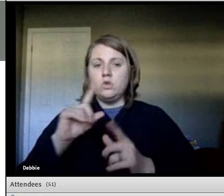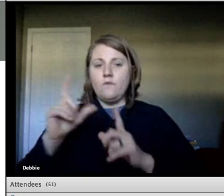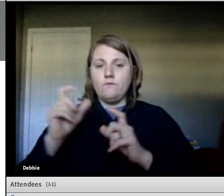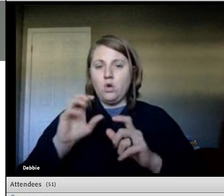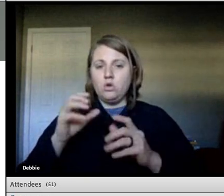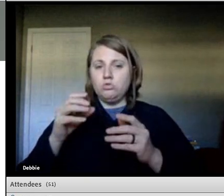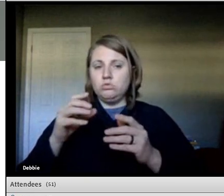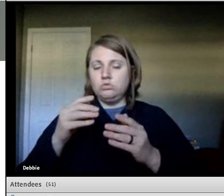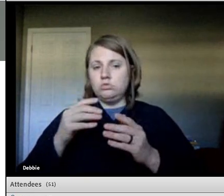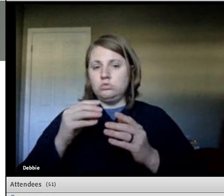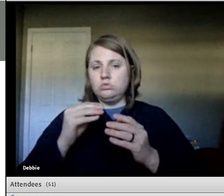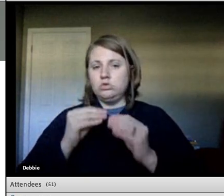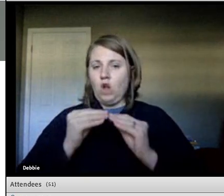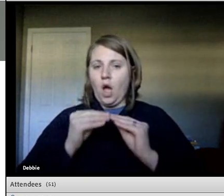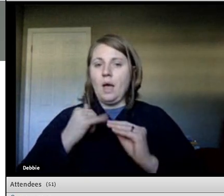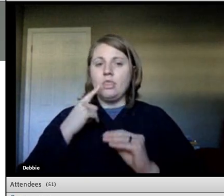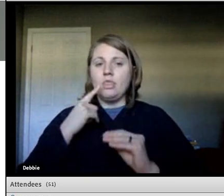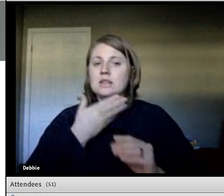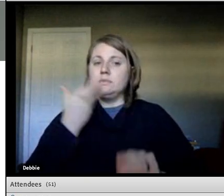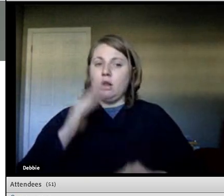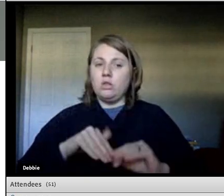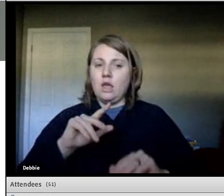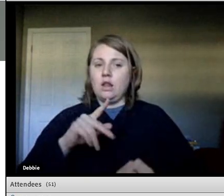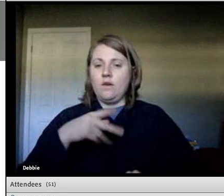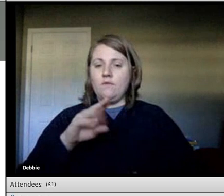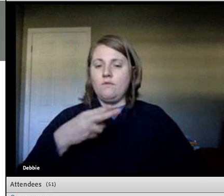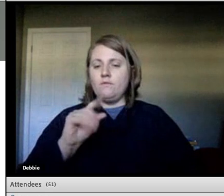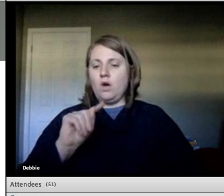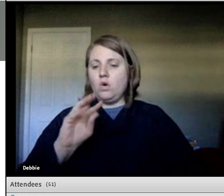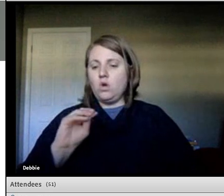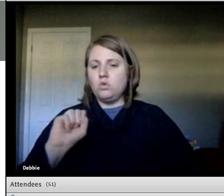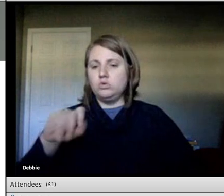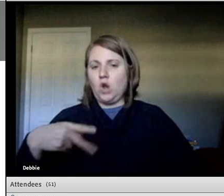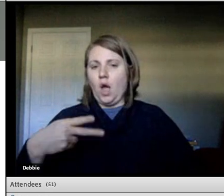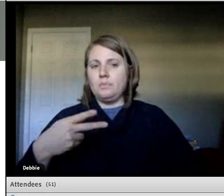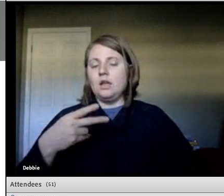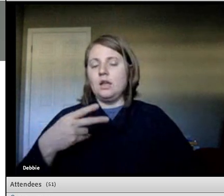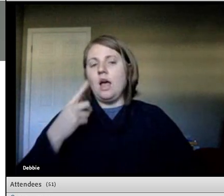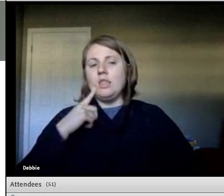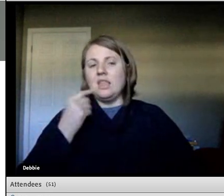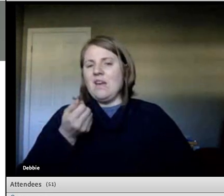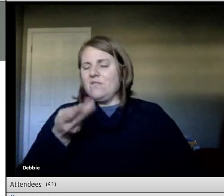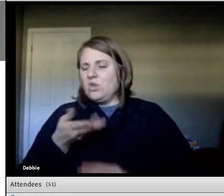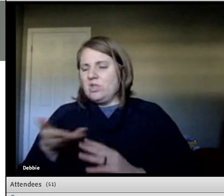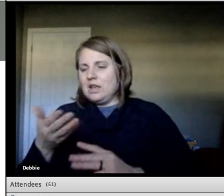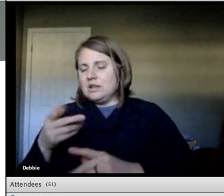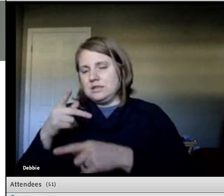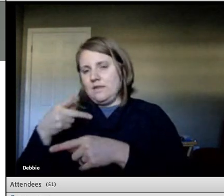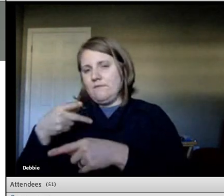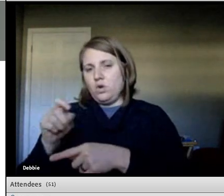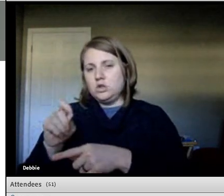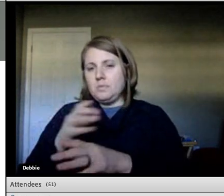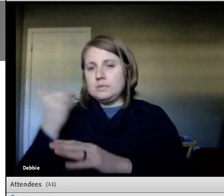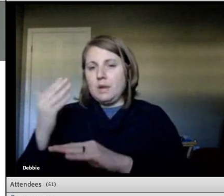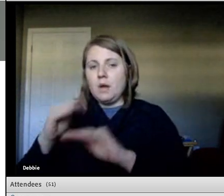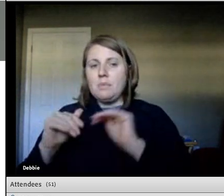There's a couple of things Photoshop does better, but I think overall GIMP does just as good or better in many places.